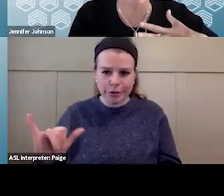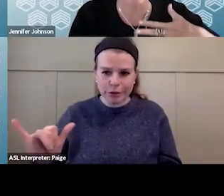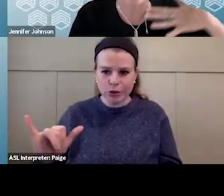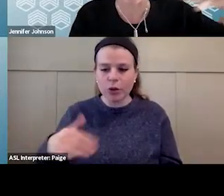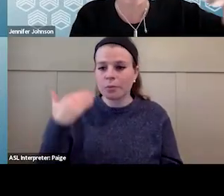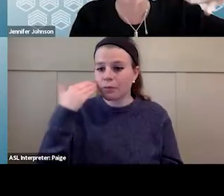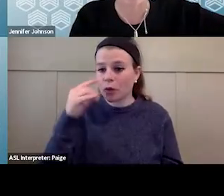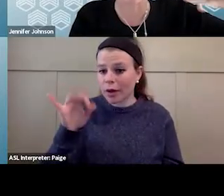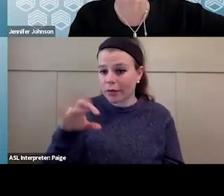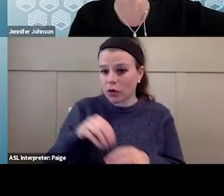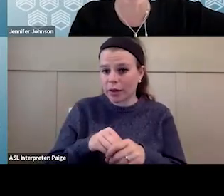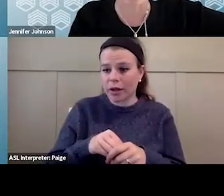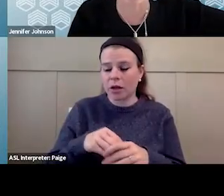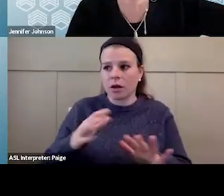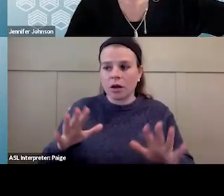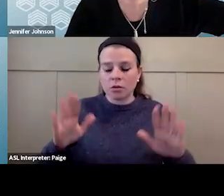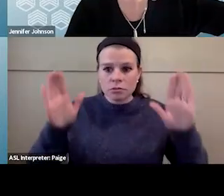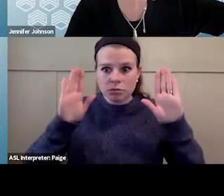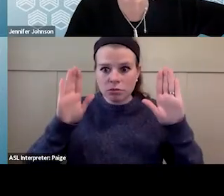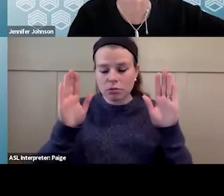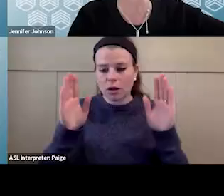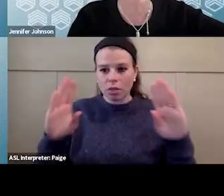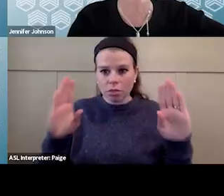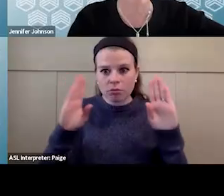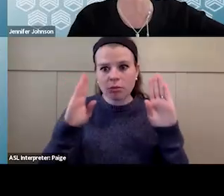if you're in a heightened state of alert and your nervous system is activated all